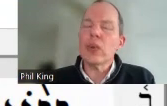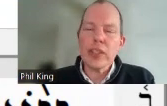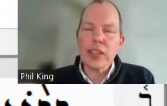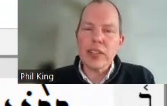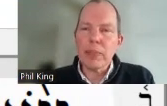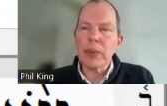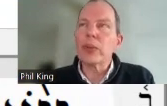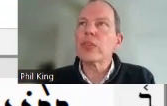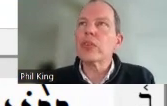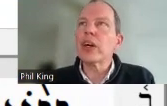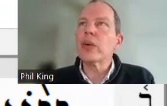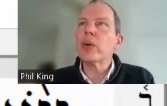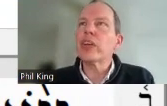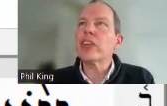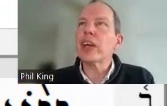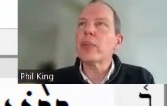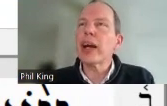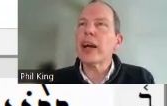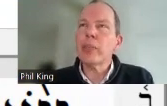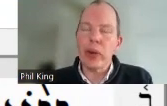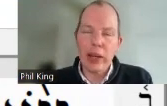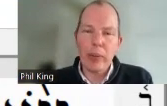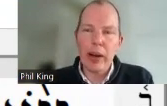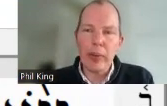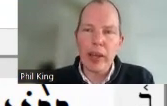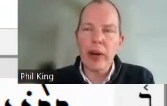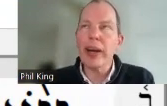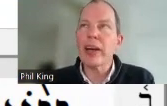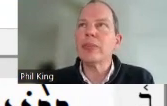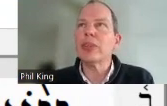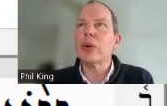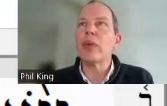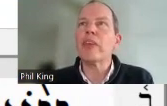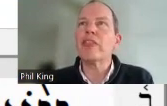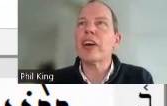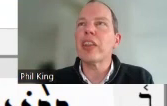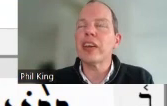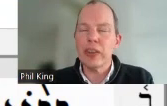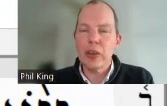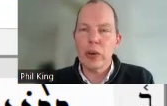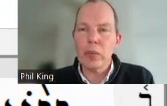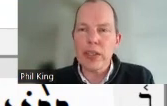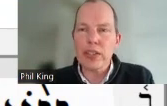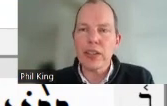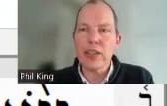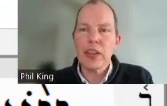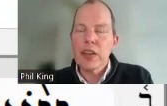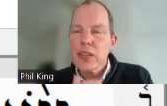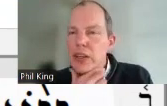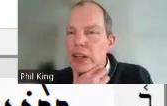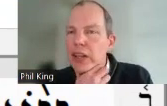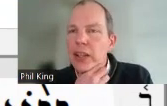So all these examples, whether it's Abraham or 'Abraham Abraham' or 'my father' or 'my son', technically